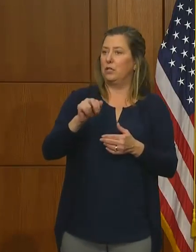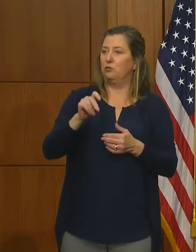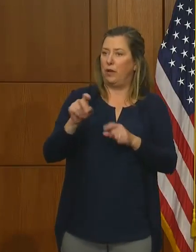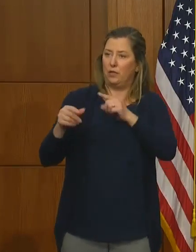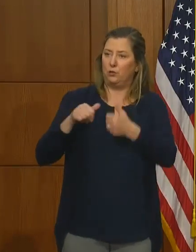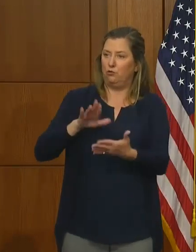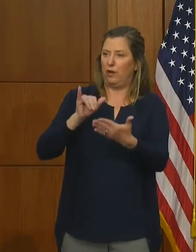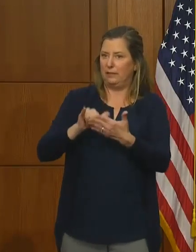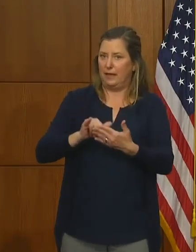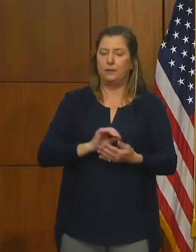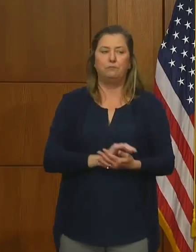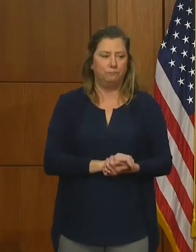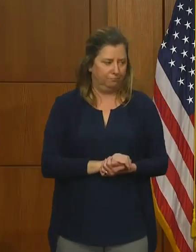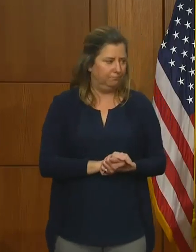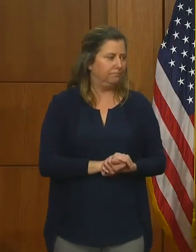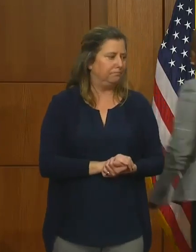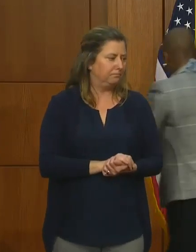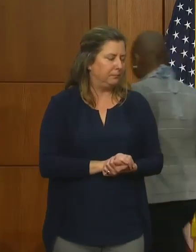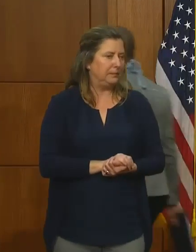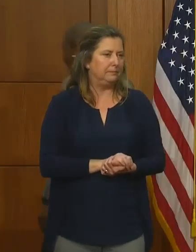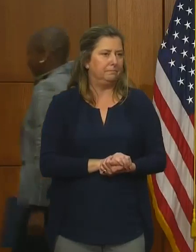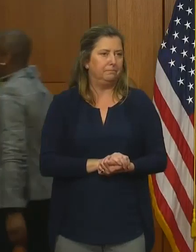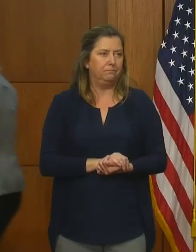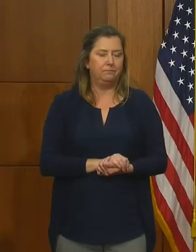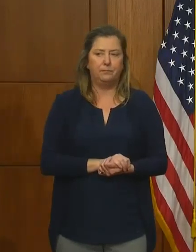OVER TO OUR SECTOR OF COME AND TRADE IN OUR SECRETARY OF